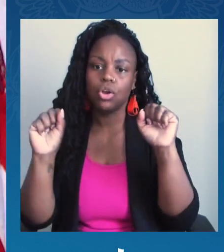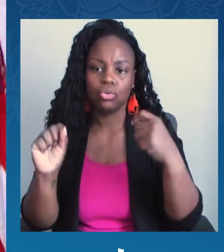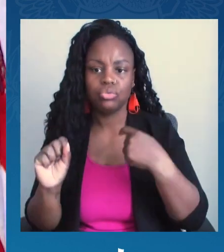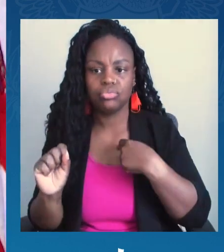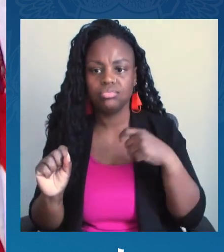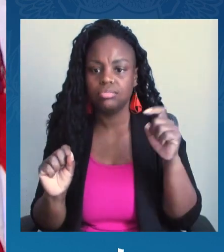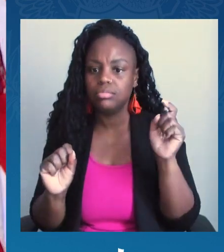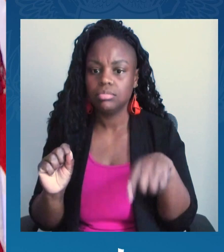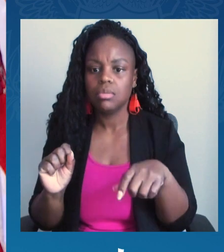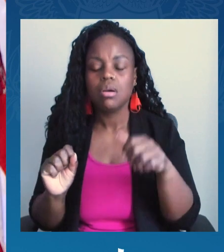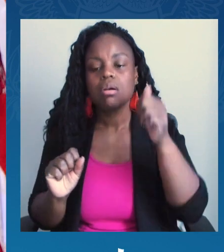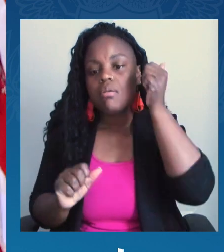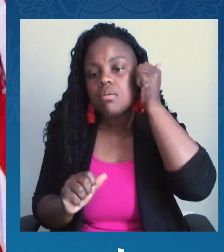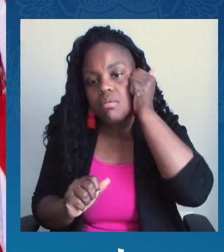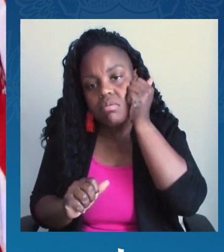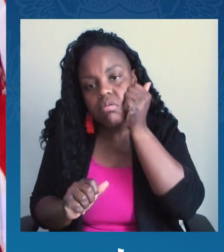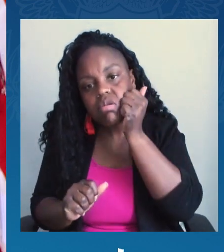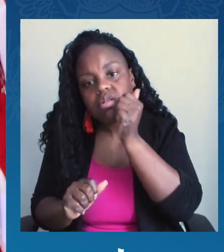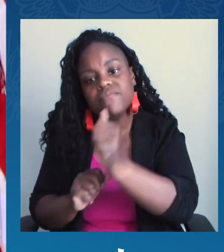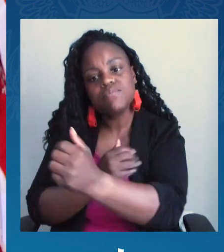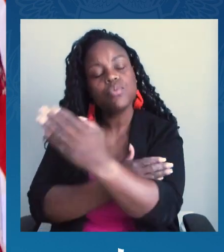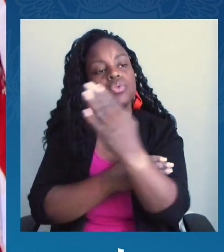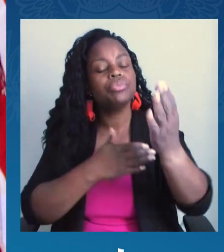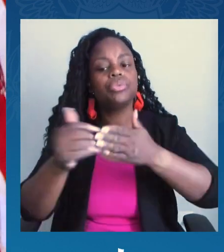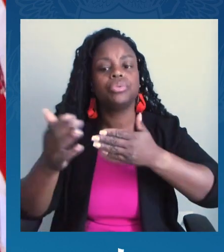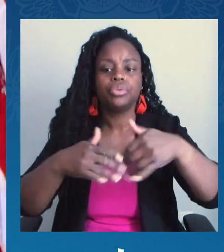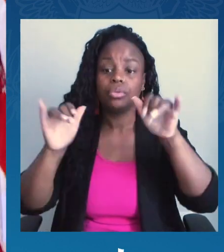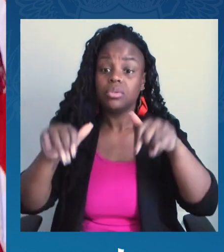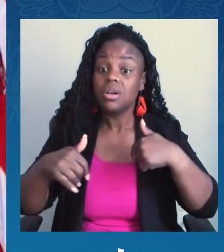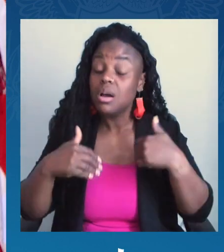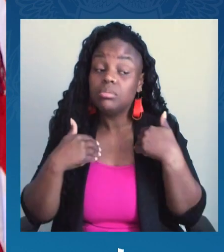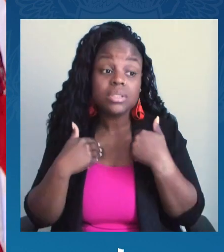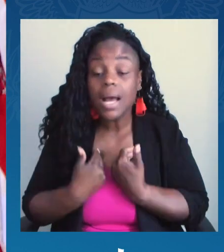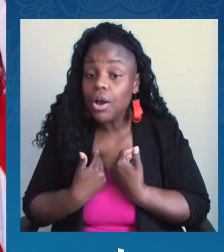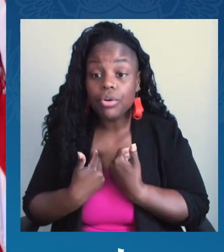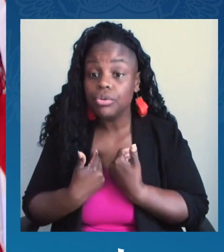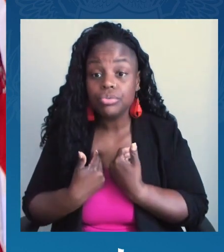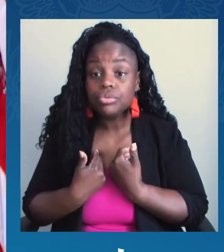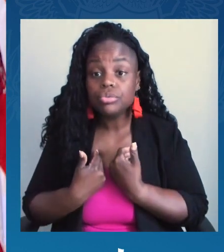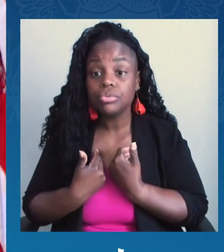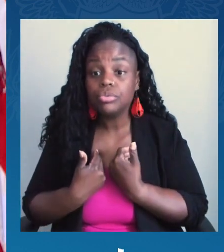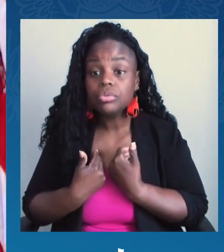no matter how much sleep I've had, I just find it. It's only half an hour. I get on the elliptical.